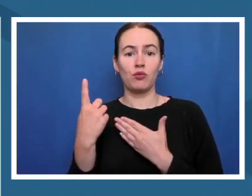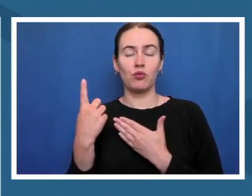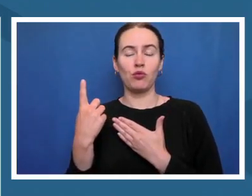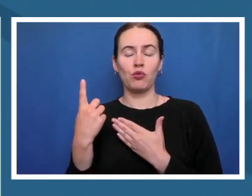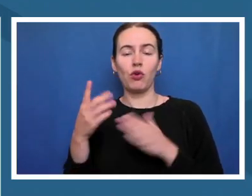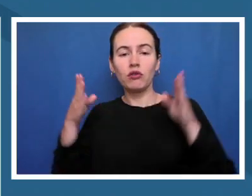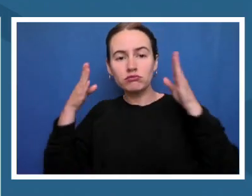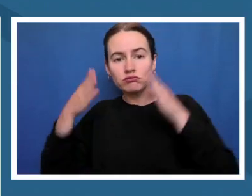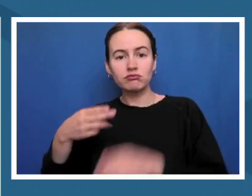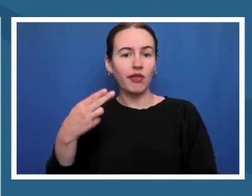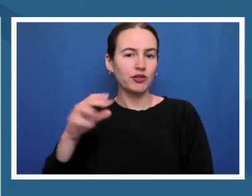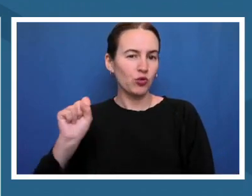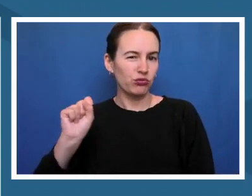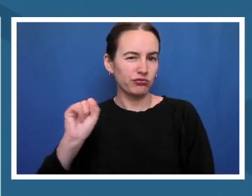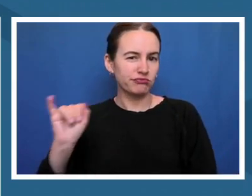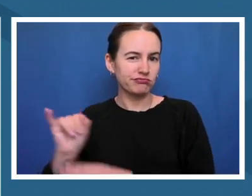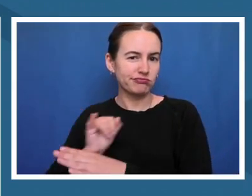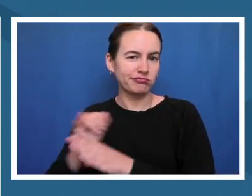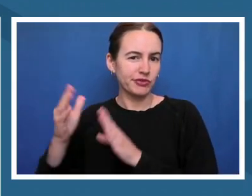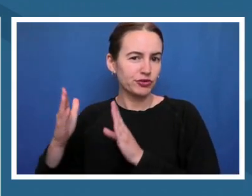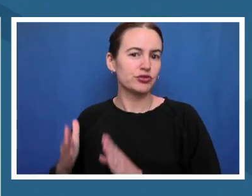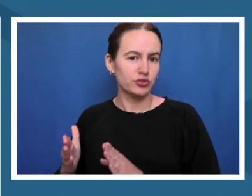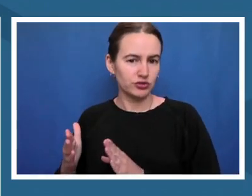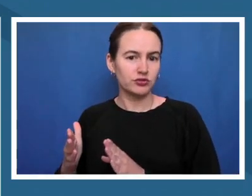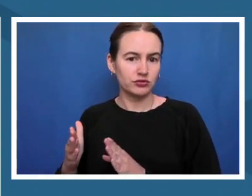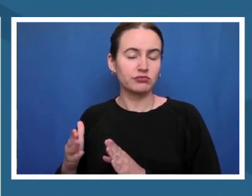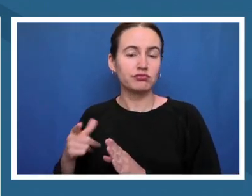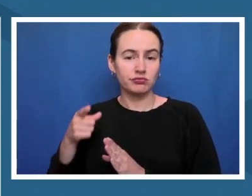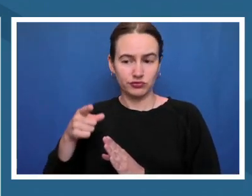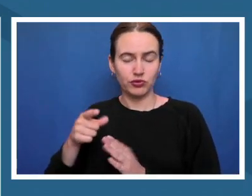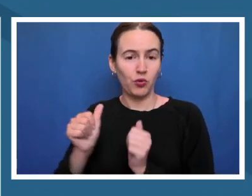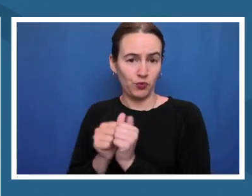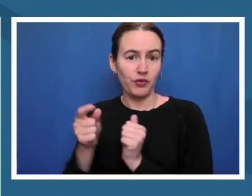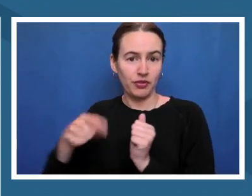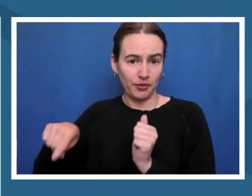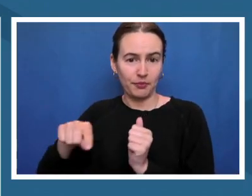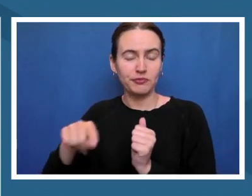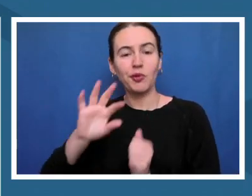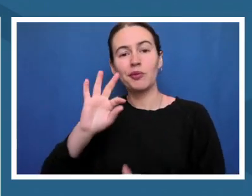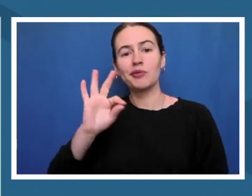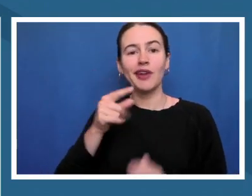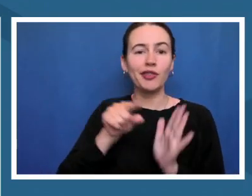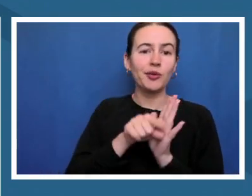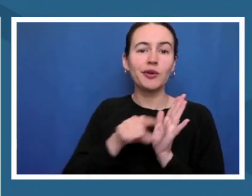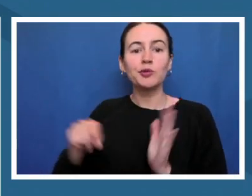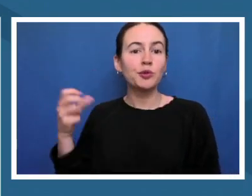interns um so we've done it with high school